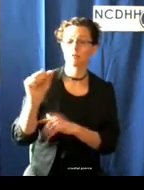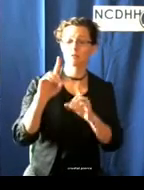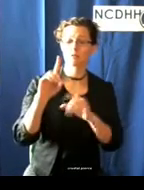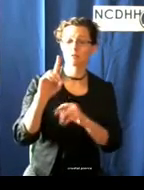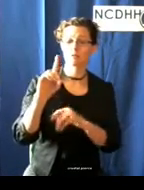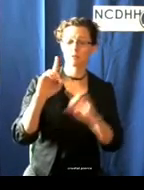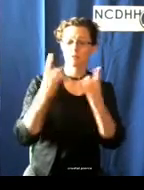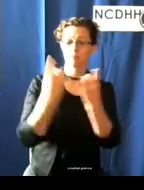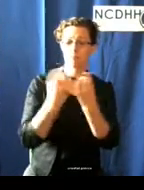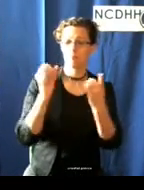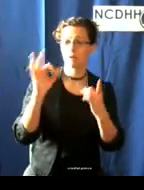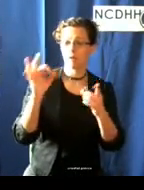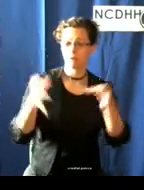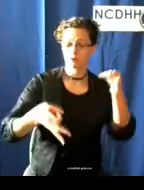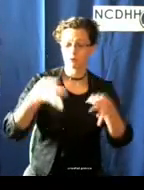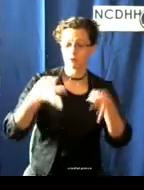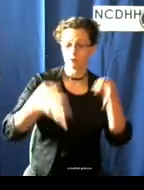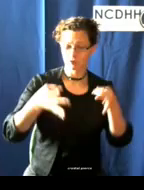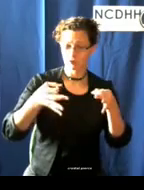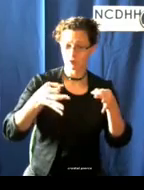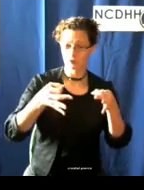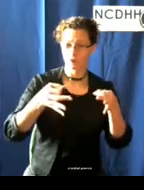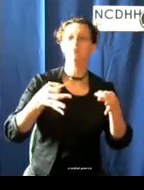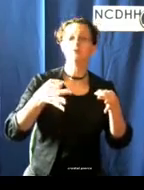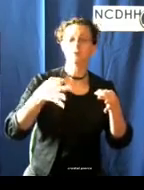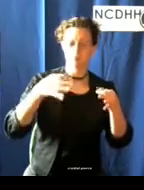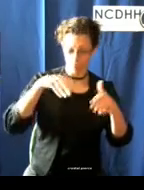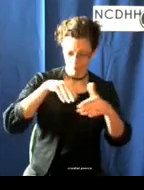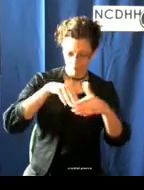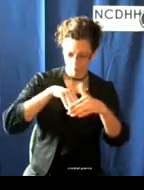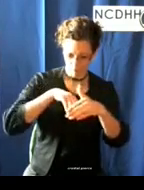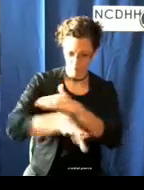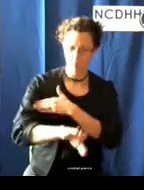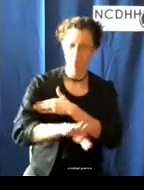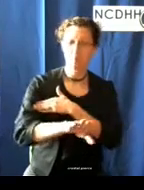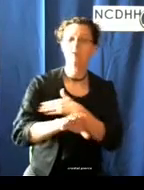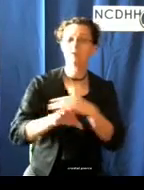PROTECT THE RIGHTS OF INDIVIDUALS THAT ARE IN THE CARE OF STATE OR LOCAL INSTITUTIONS